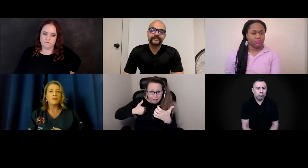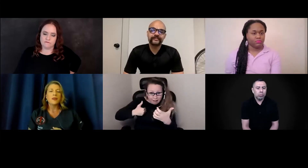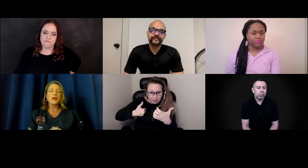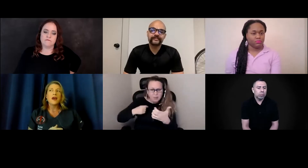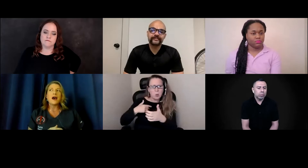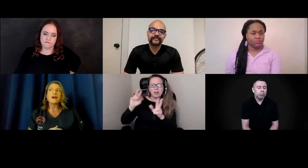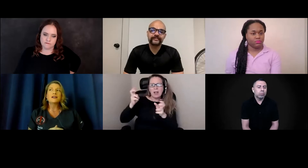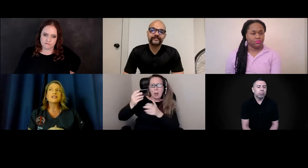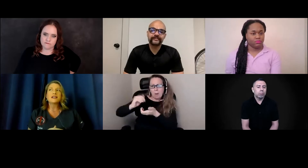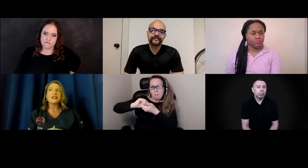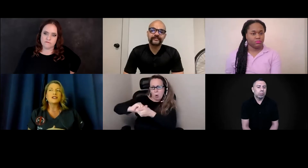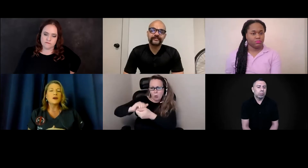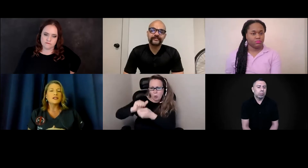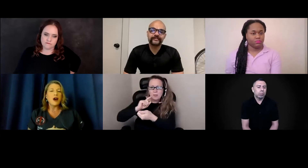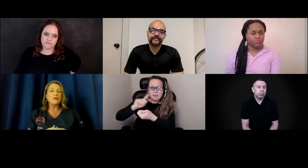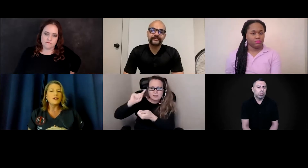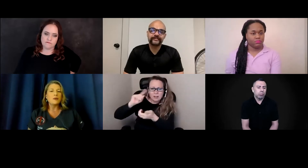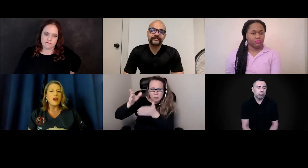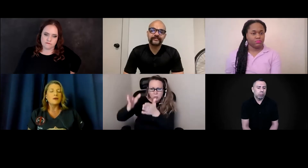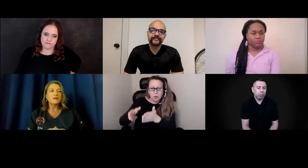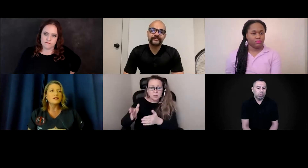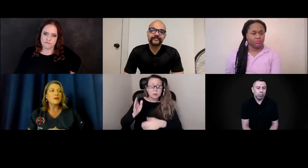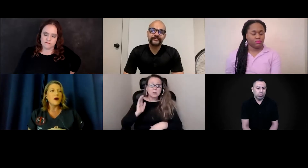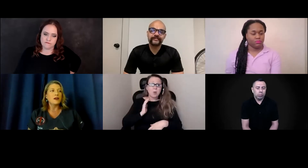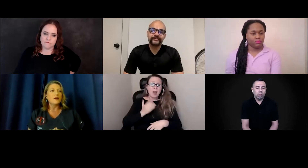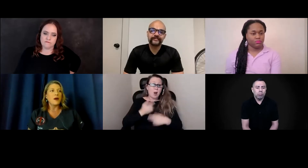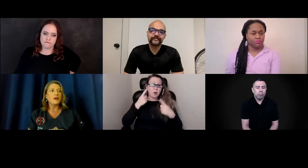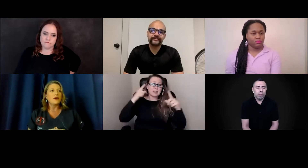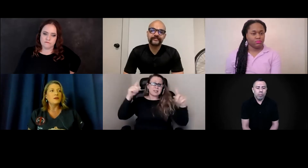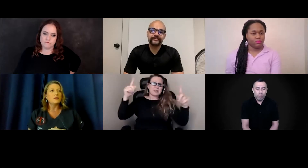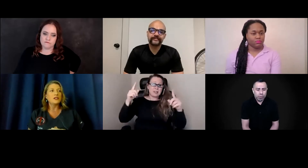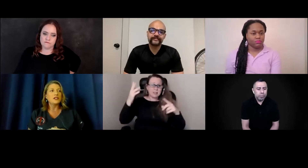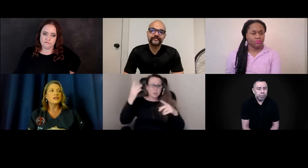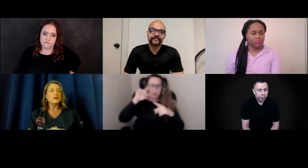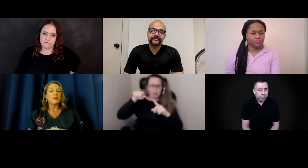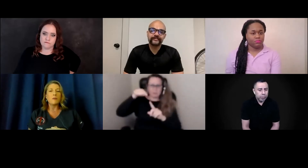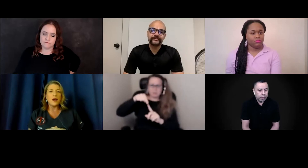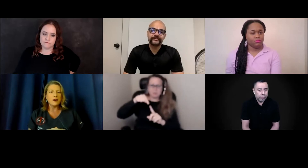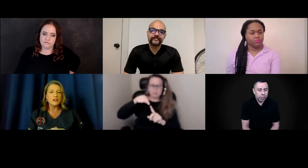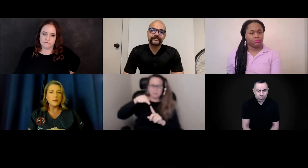But our success stories are often around the model that we use, which is "prepare to be